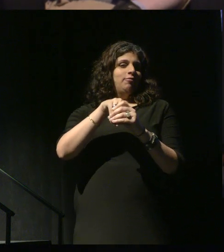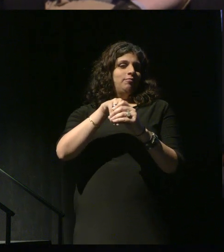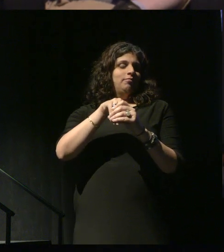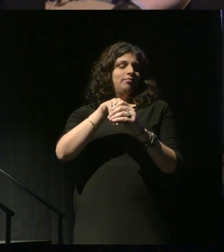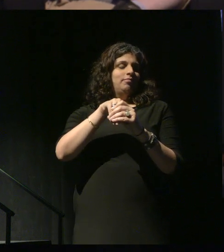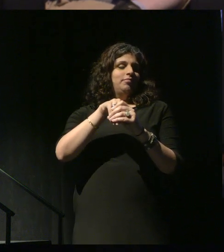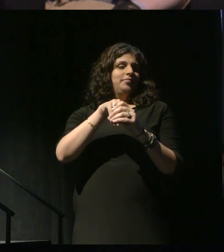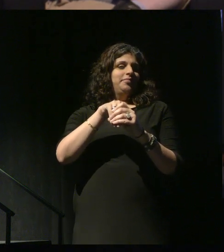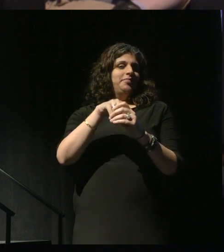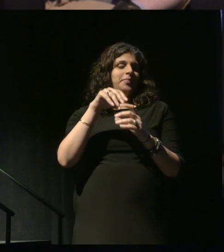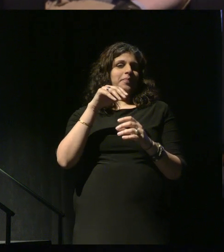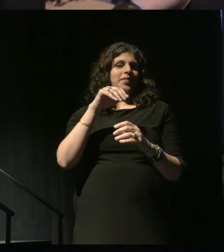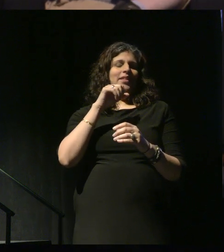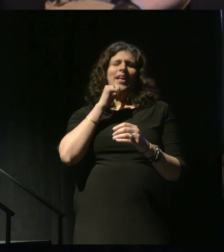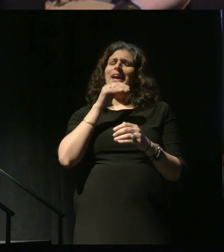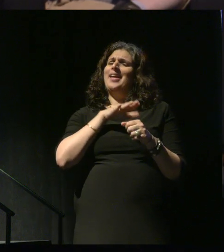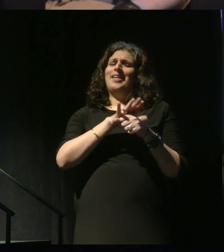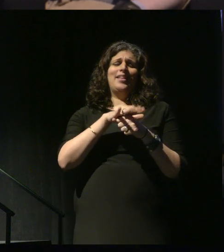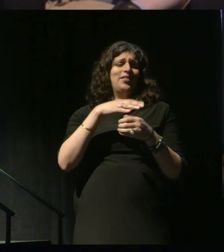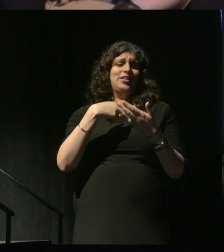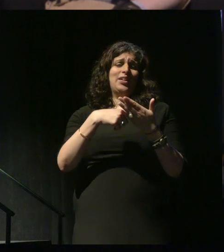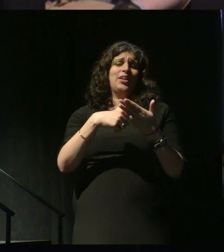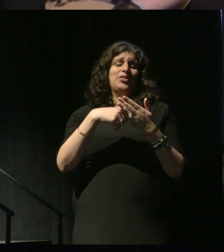And I don't think there's enough discussion about it